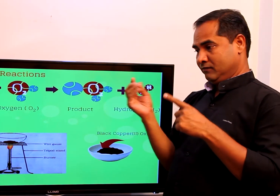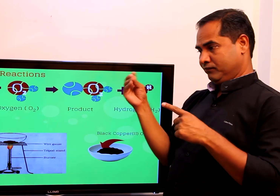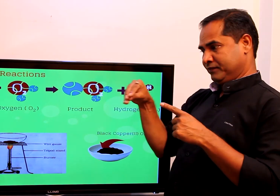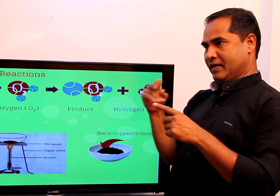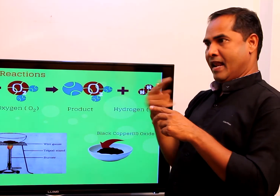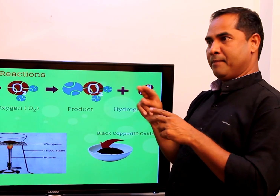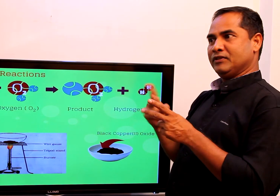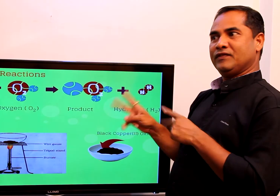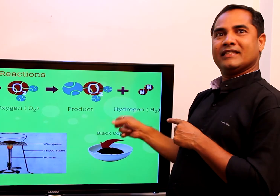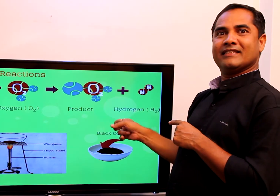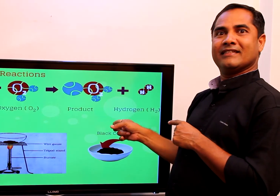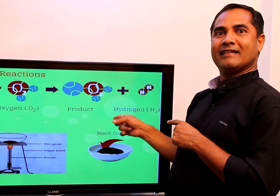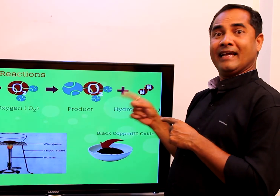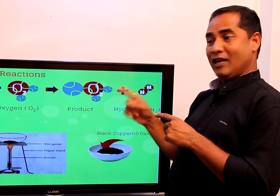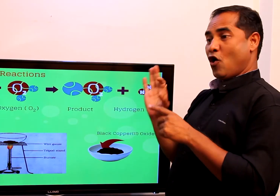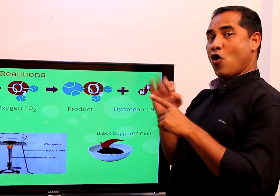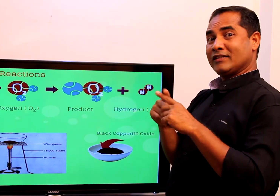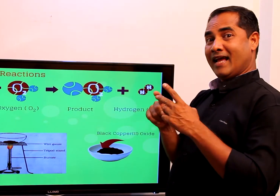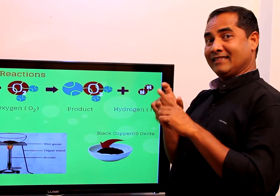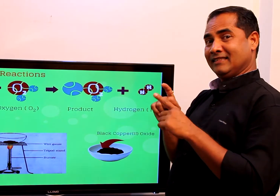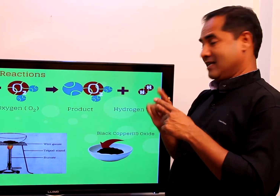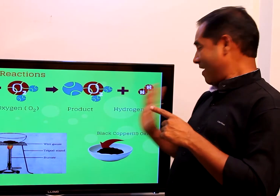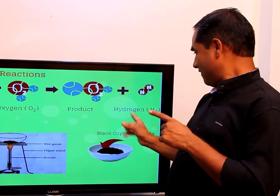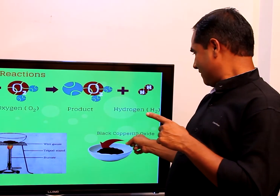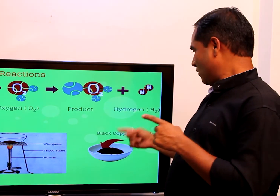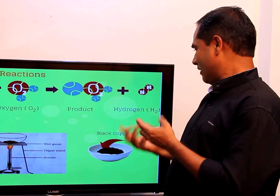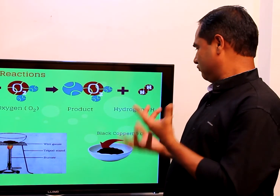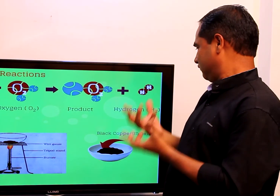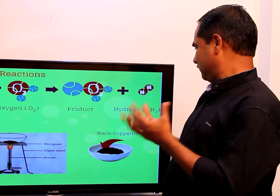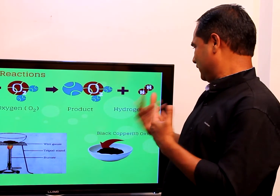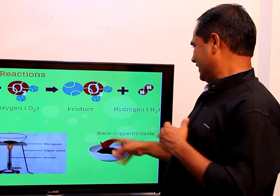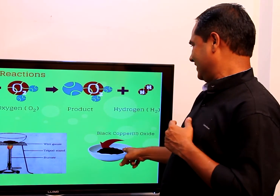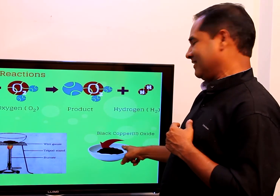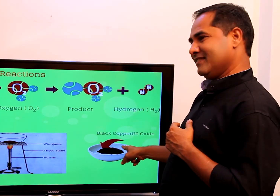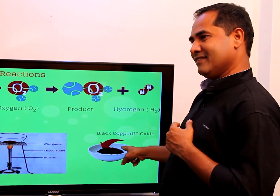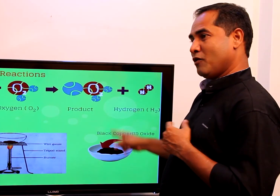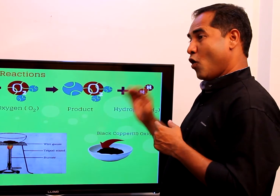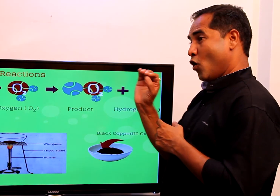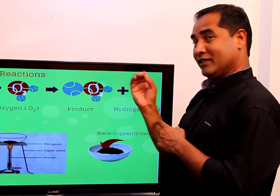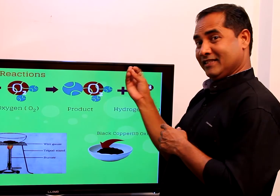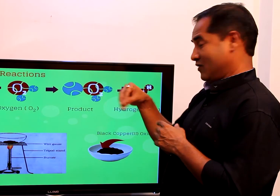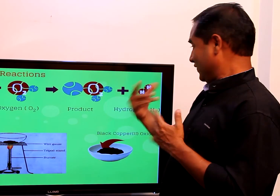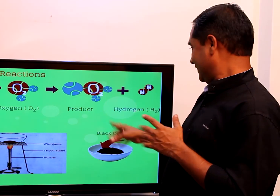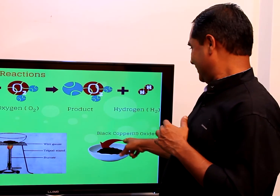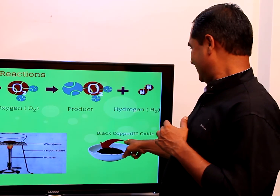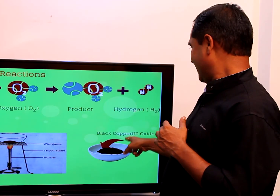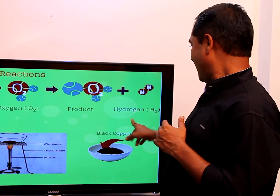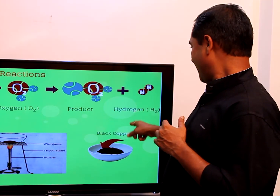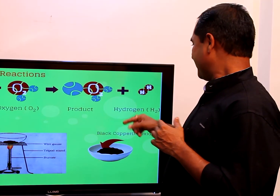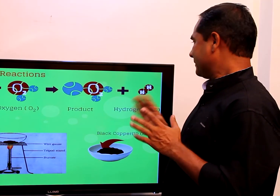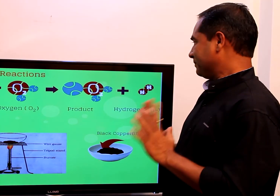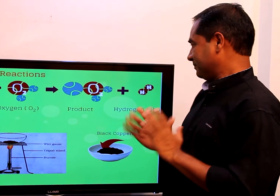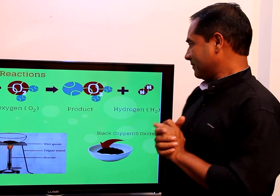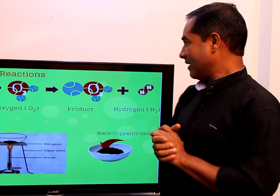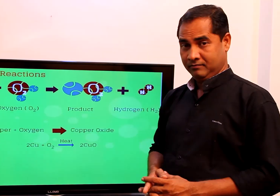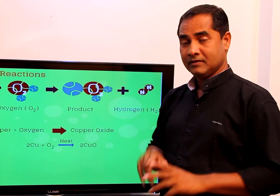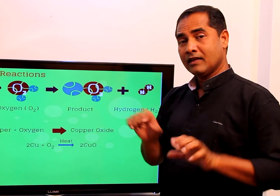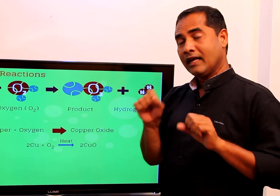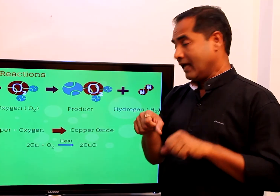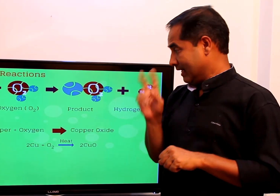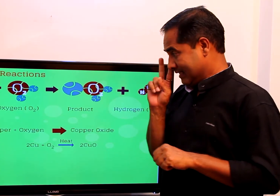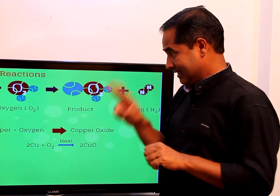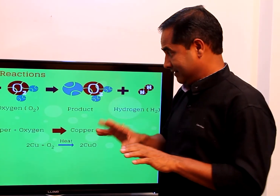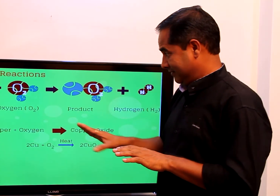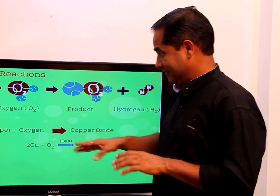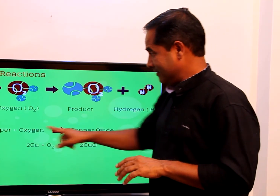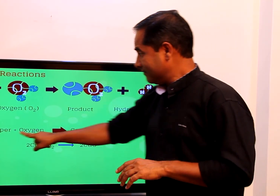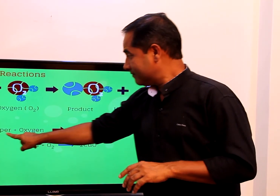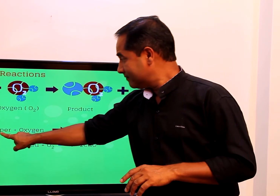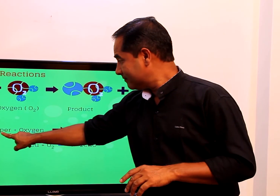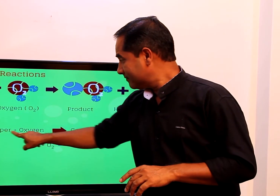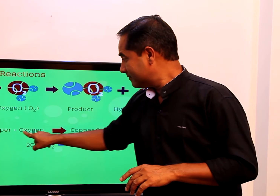because of the formation of copper oxide This is an example of oxidation reaction.